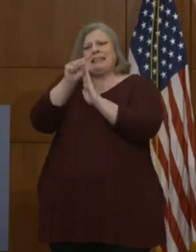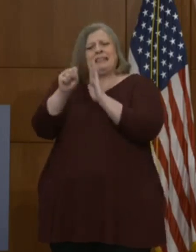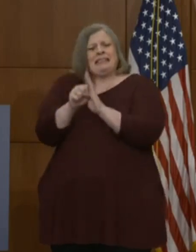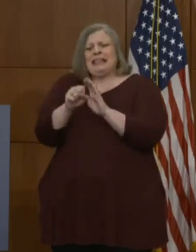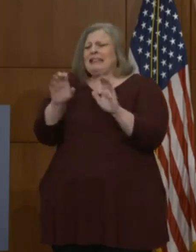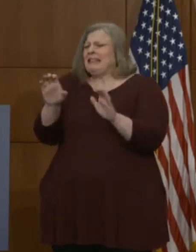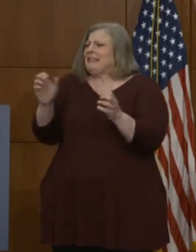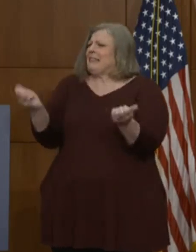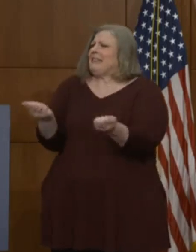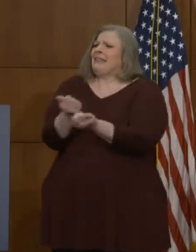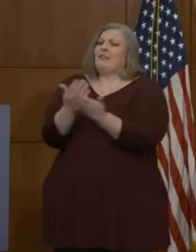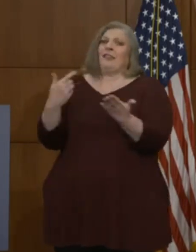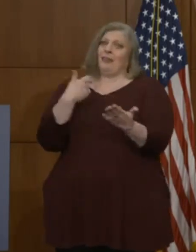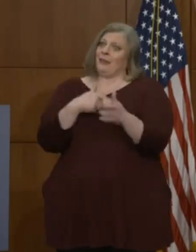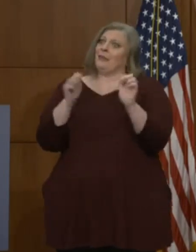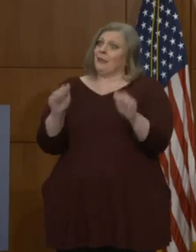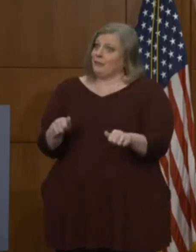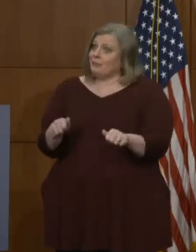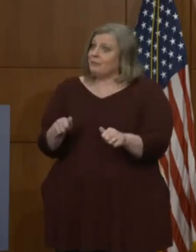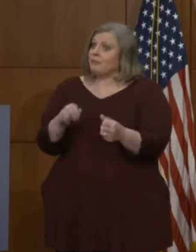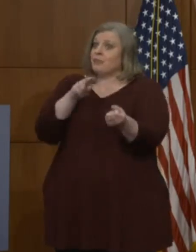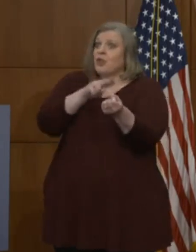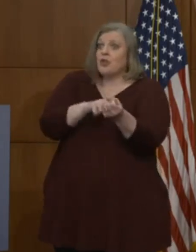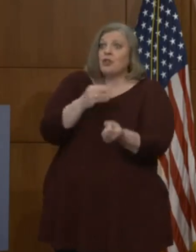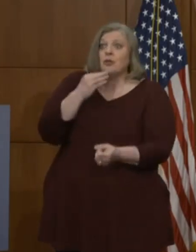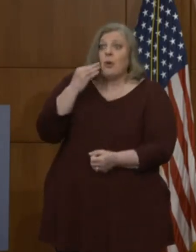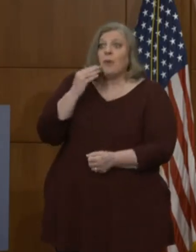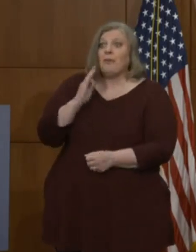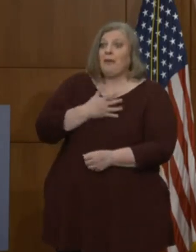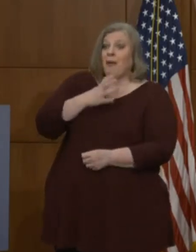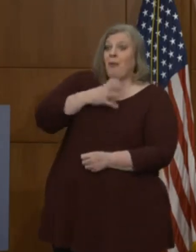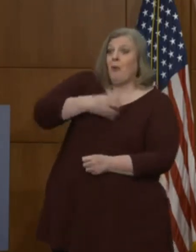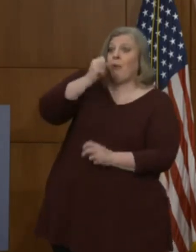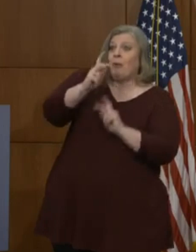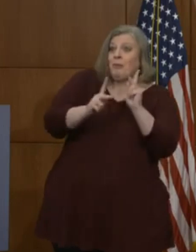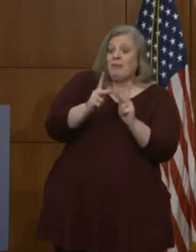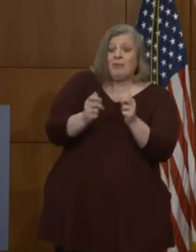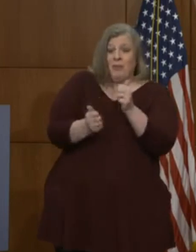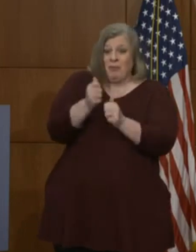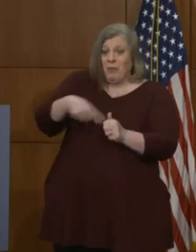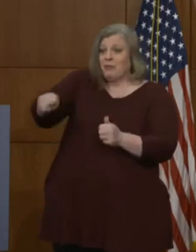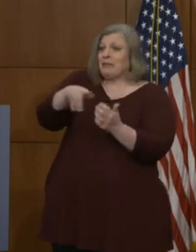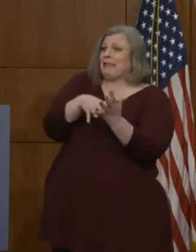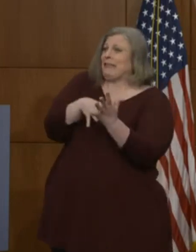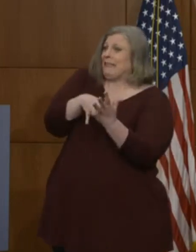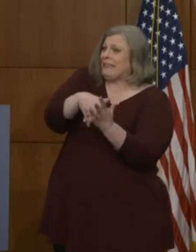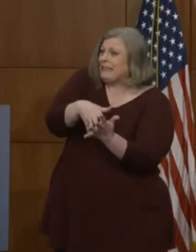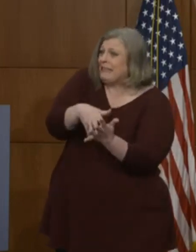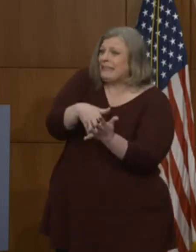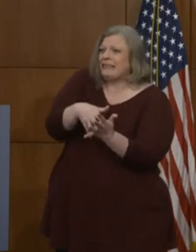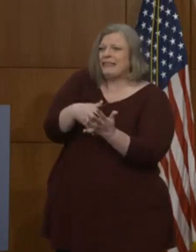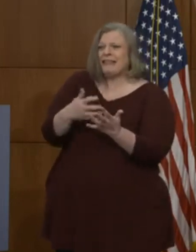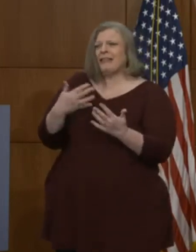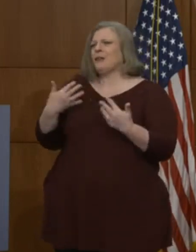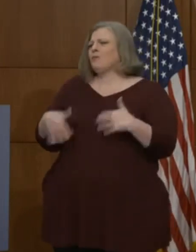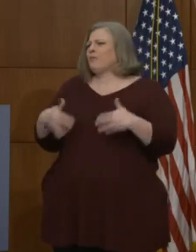AS I HAVE SAID KATE- THESE ARE THE NOT THE NURSING HOMES- THE NOT THE NURSING HOMES- WHERE OUR ELDERLY OUR MOST WHERE OUR ELDERLY OUR MOST VULNERABLE PATIENTS ARE OUR- OR VULNERABLE PATIENTS ARE OUR- OR A REAL CHALLENGE. THEY ARE AT